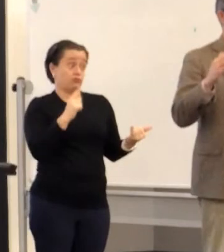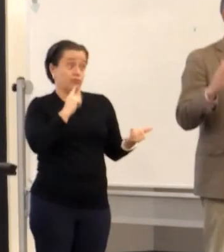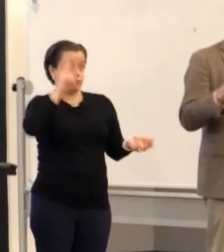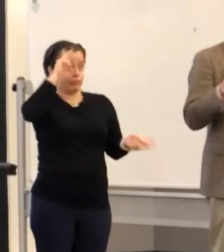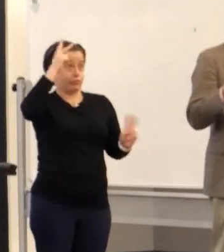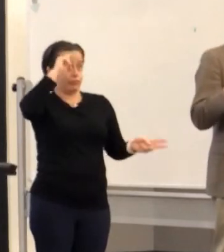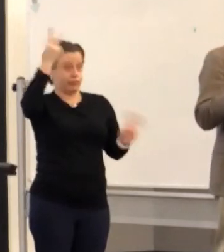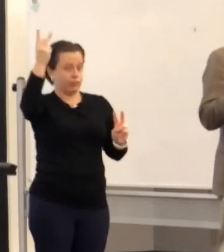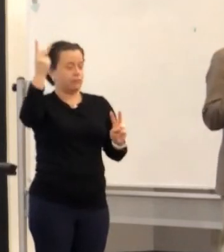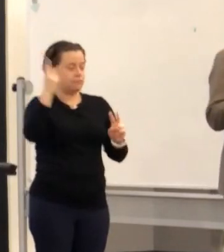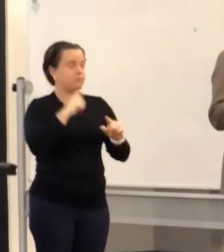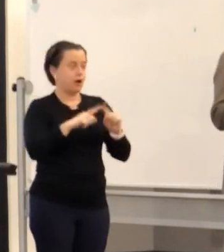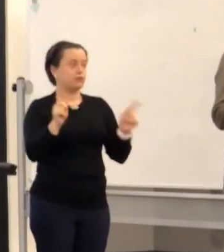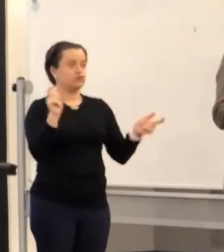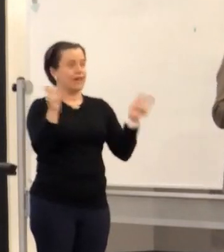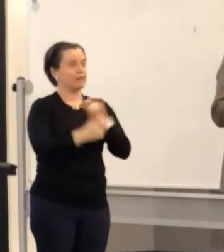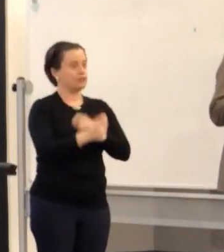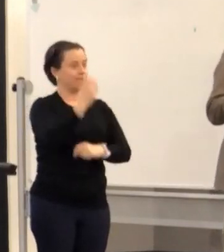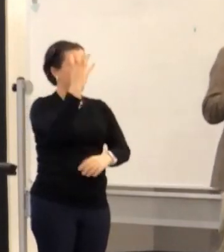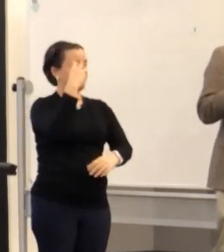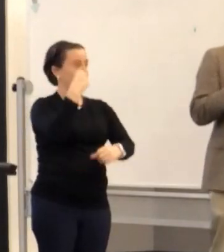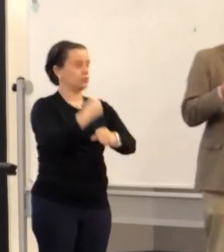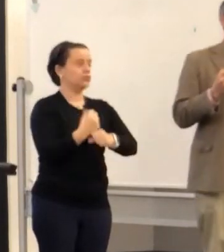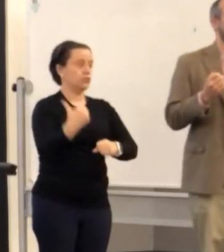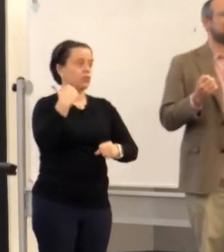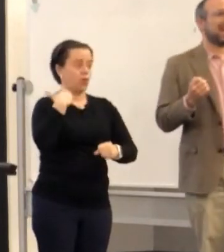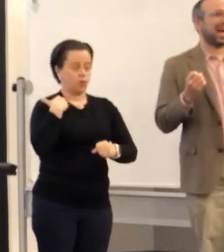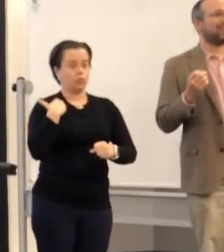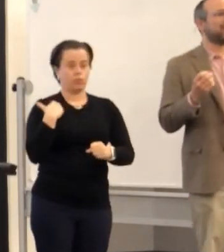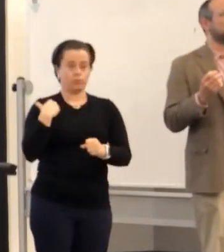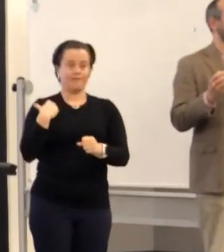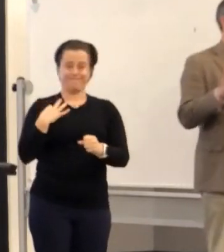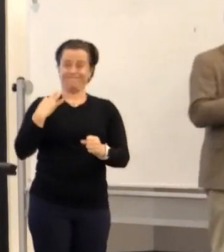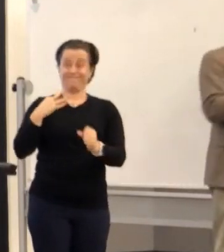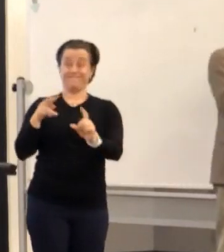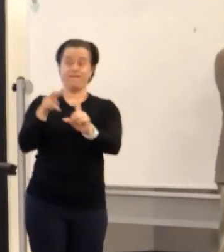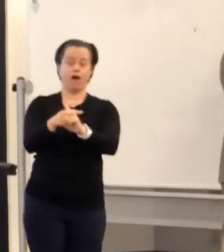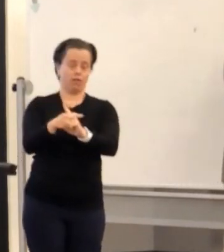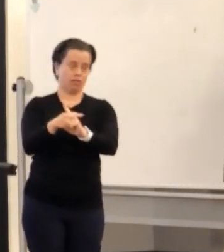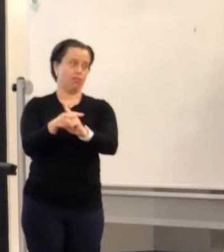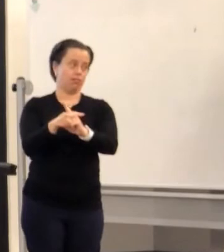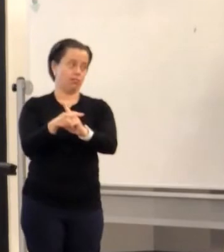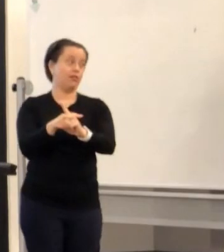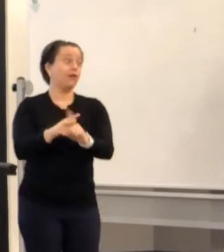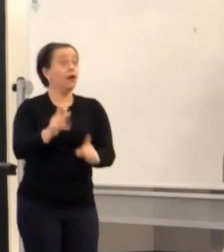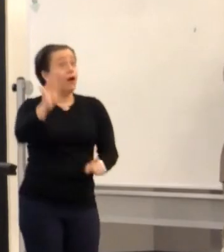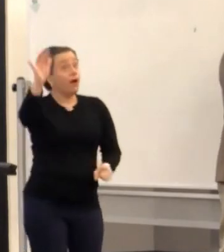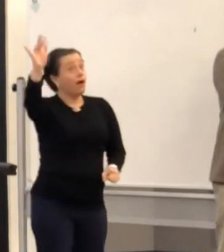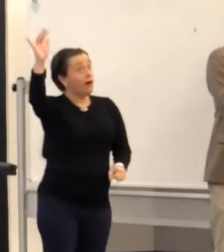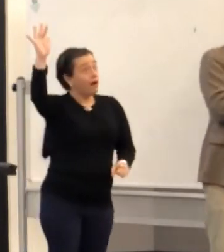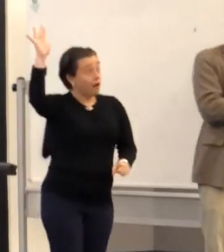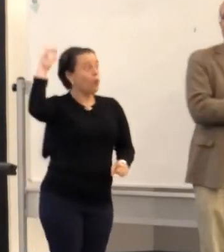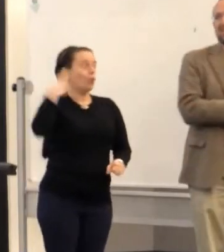even though it's been changed for a few years. The US had this first to invent system for so long